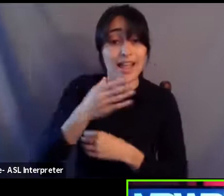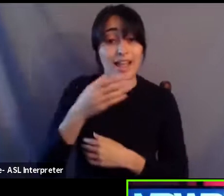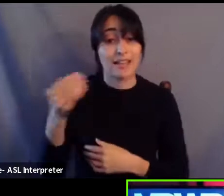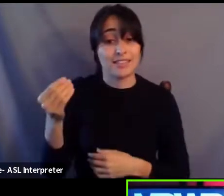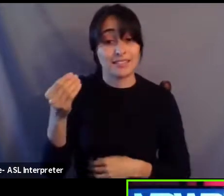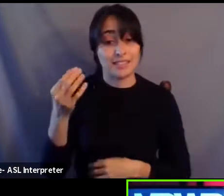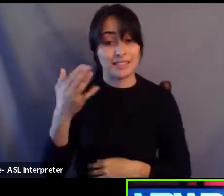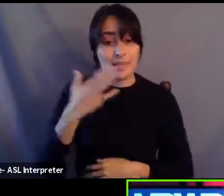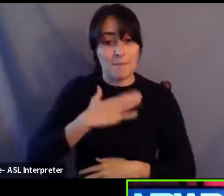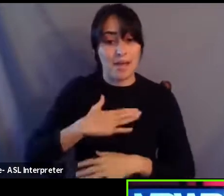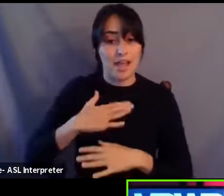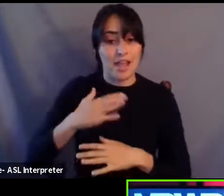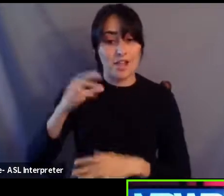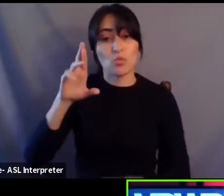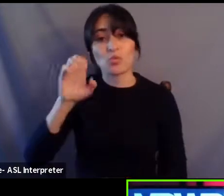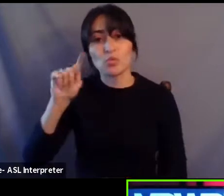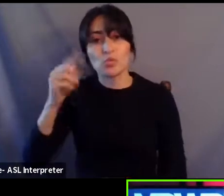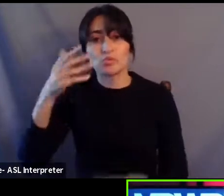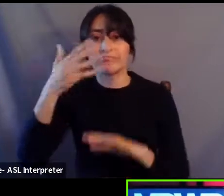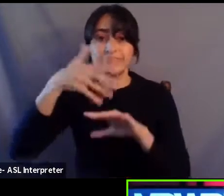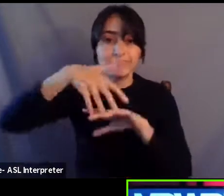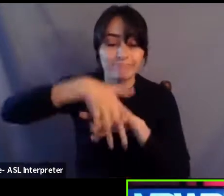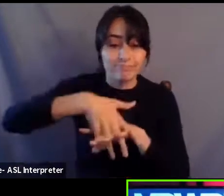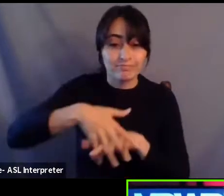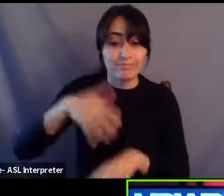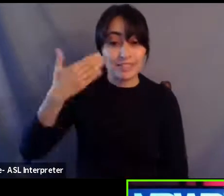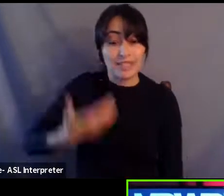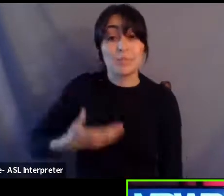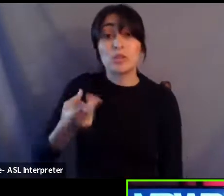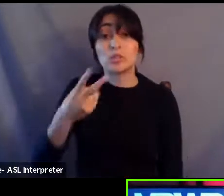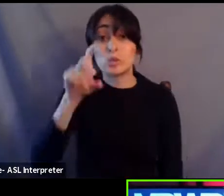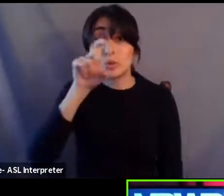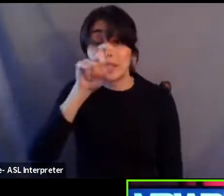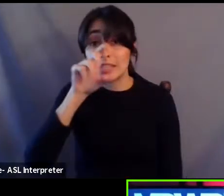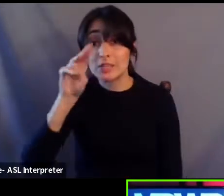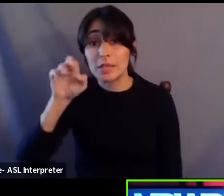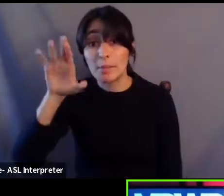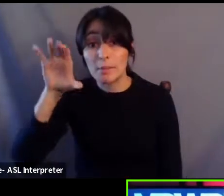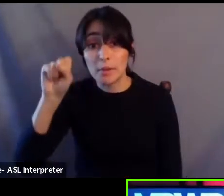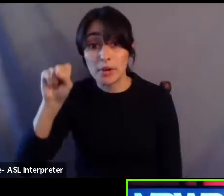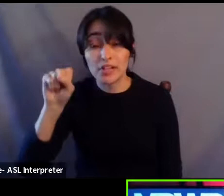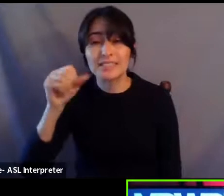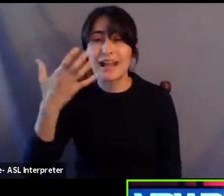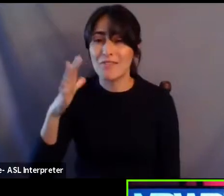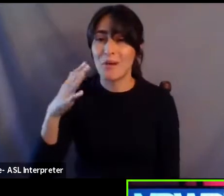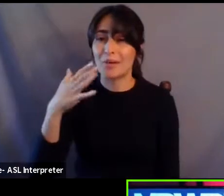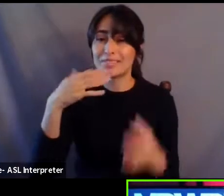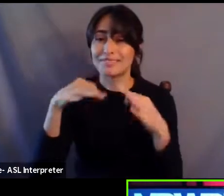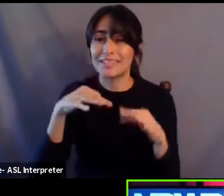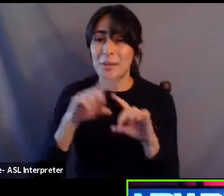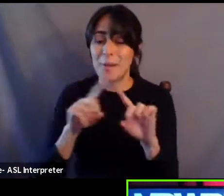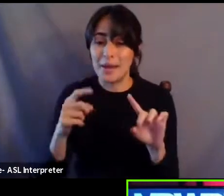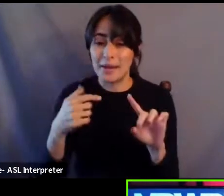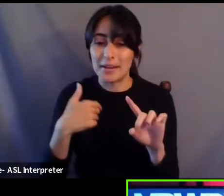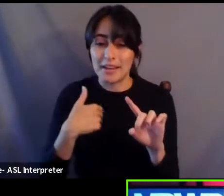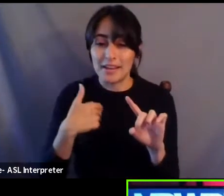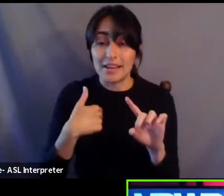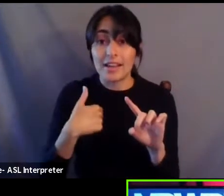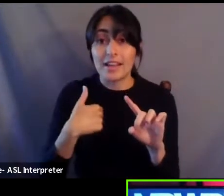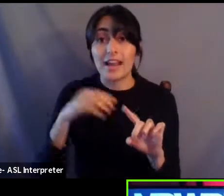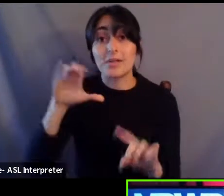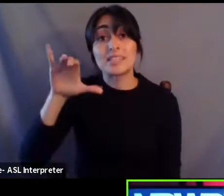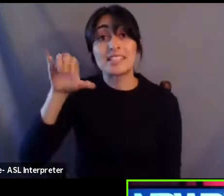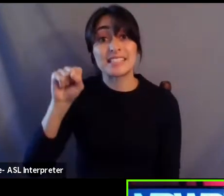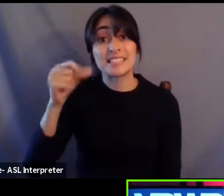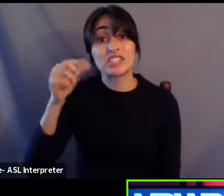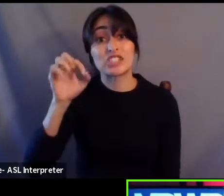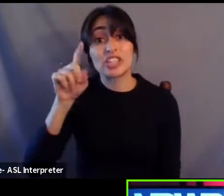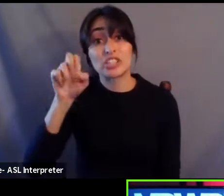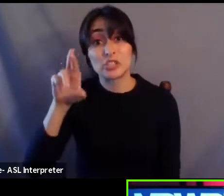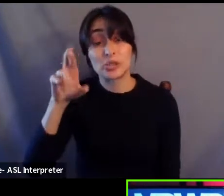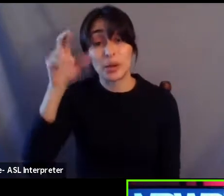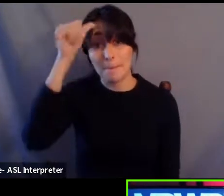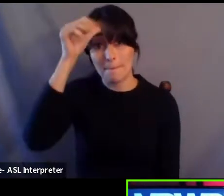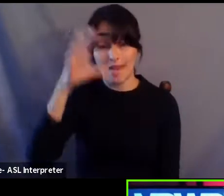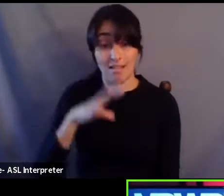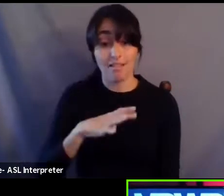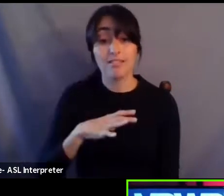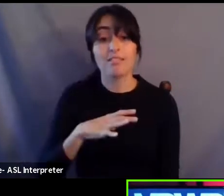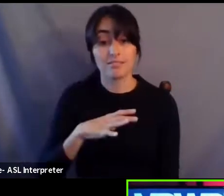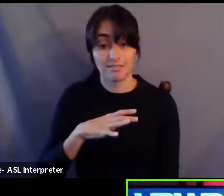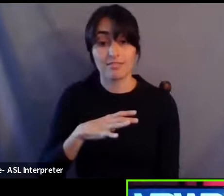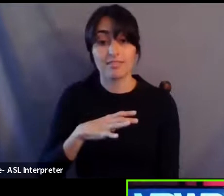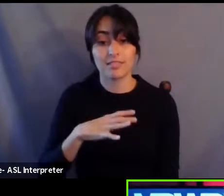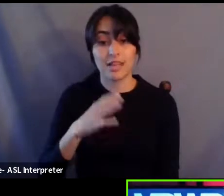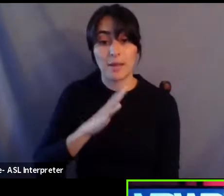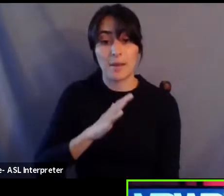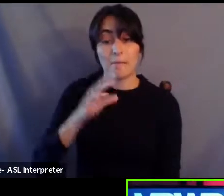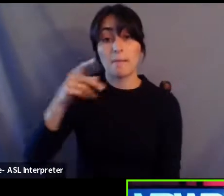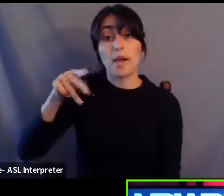my roots. My name is Two Eagles Marcus. I am a cisgender male and my pronouns are he and him.